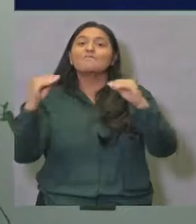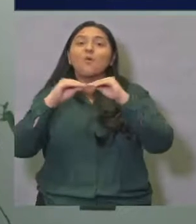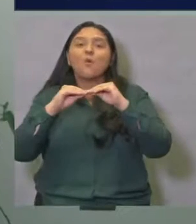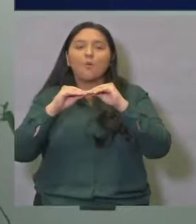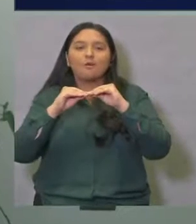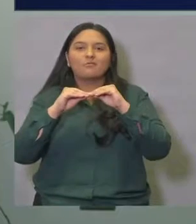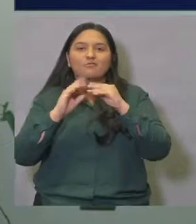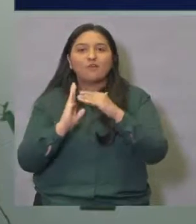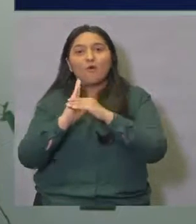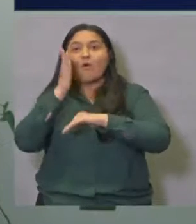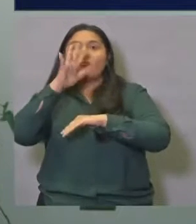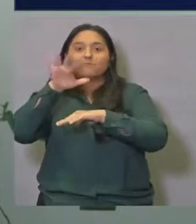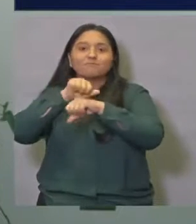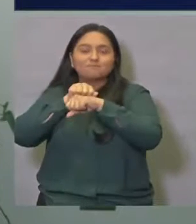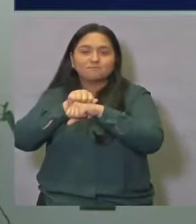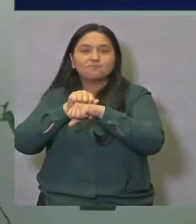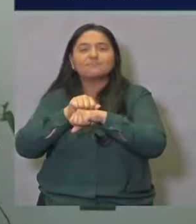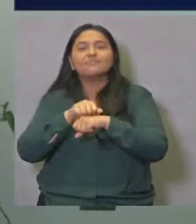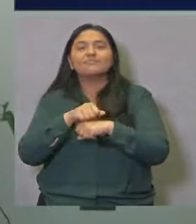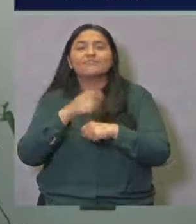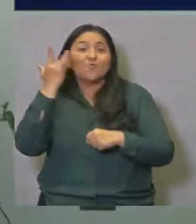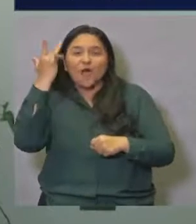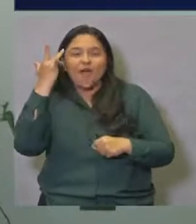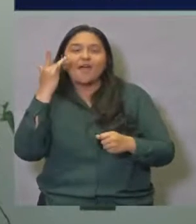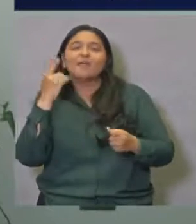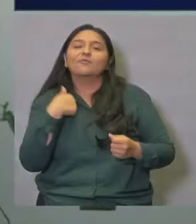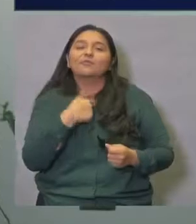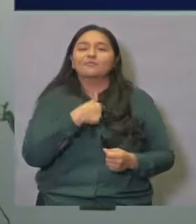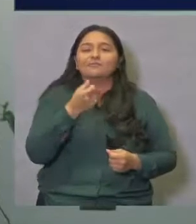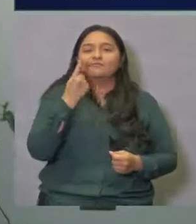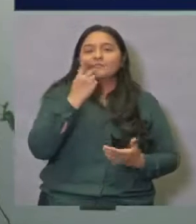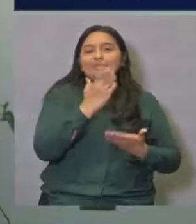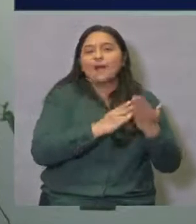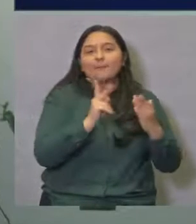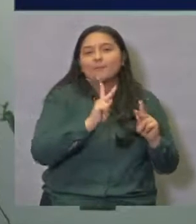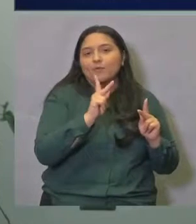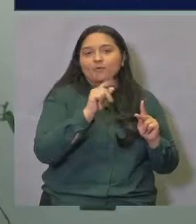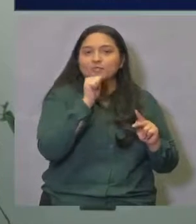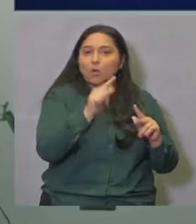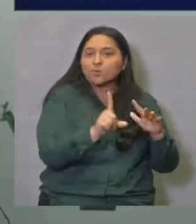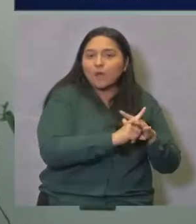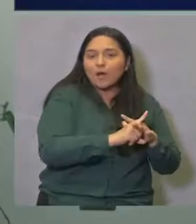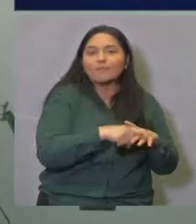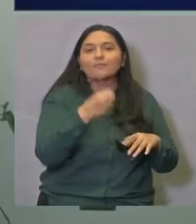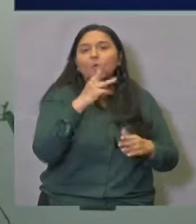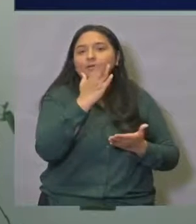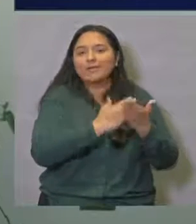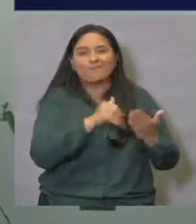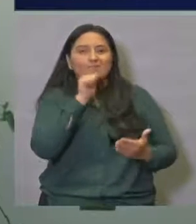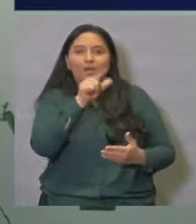EVERY DAY AT OUR SITES TO ACCOMMODATE THE FACT THAT WE